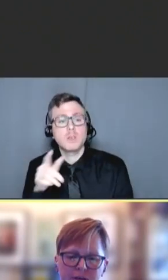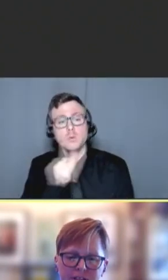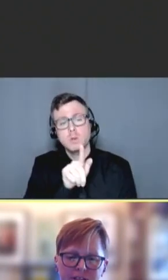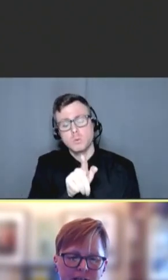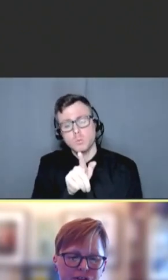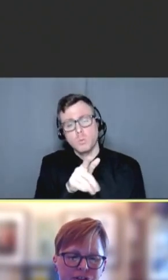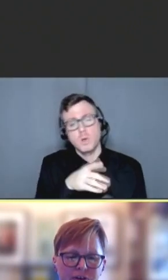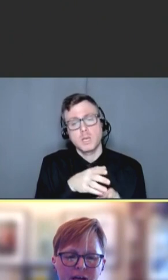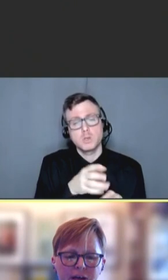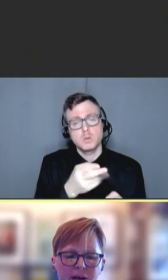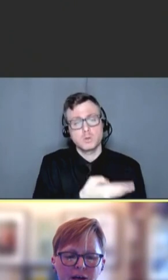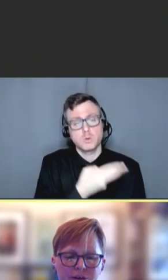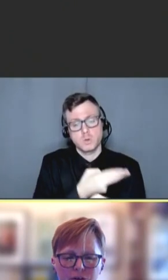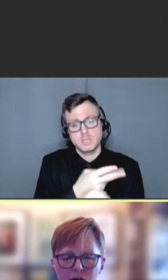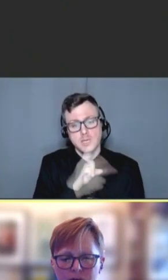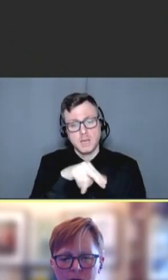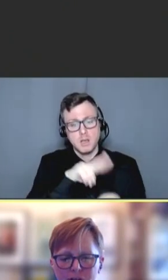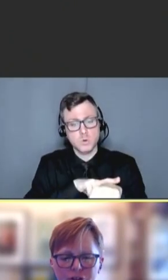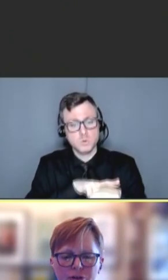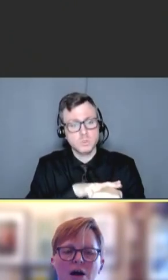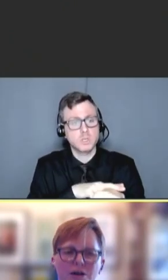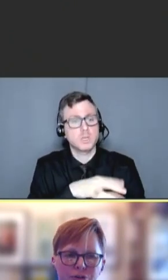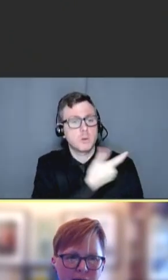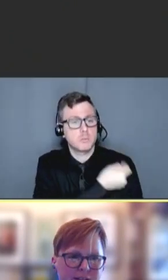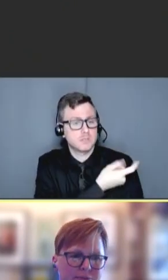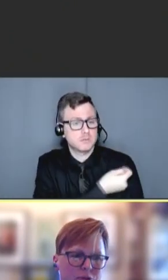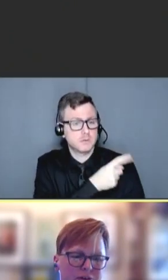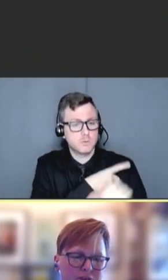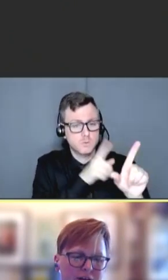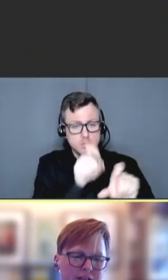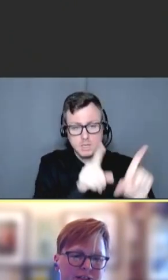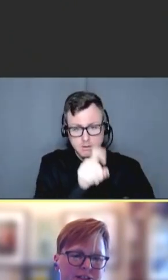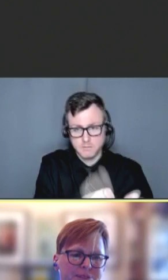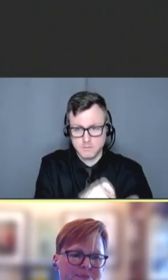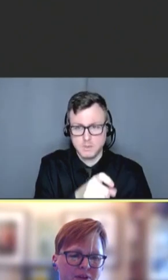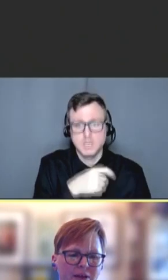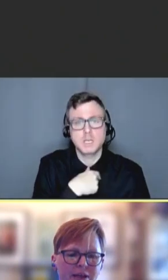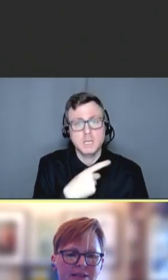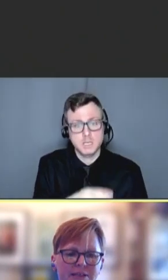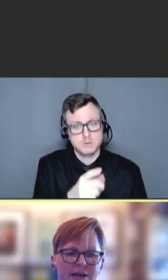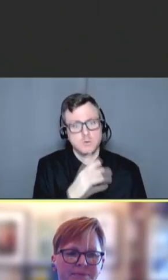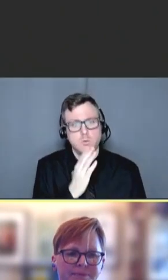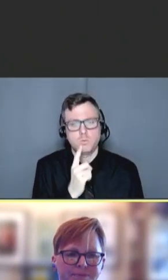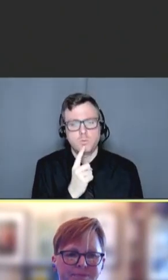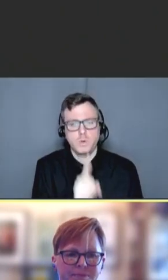the National Immunization Survey Adult Covid Module also has similar findings. Next slide.